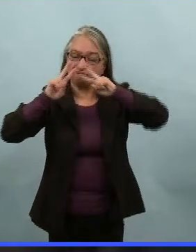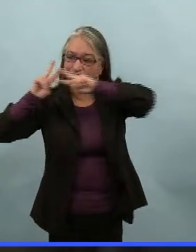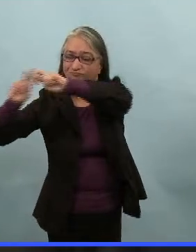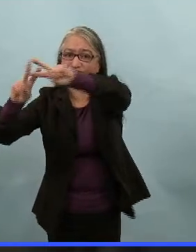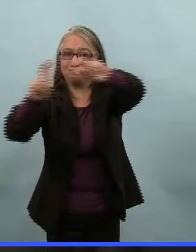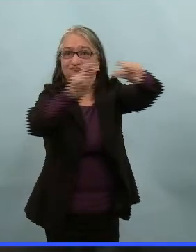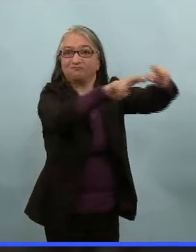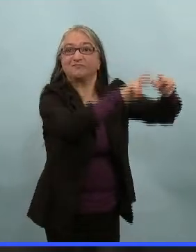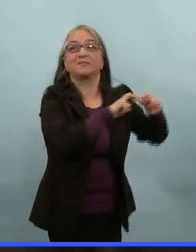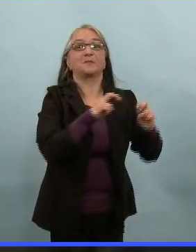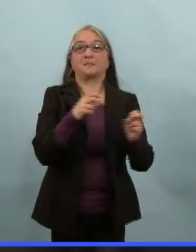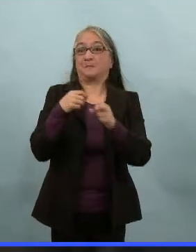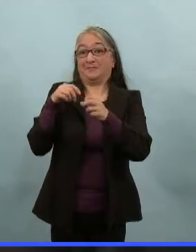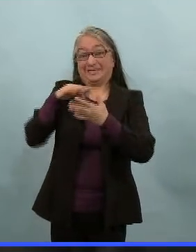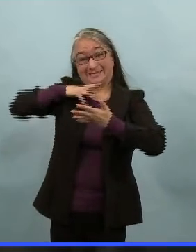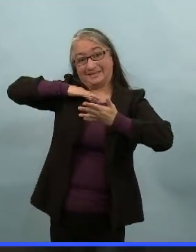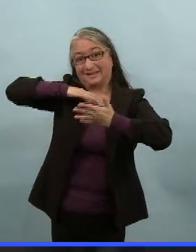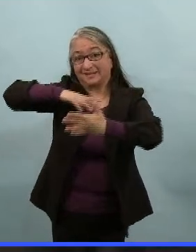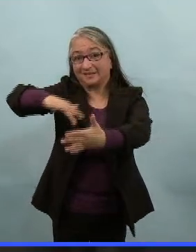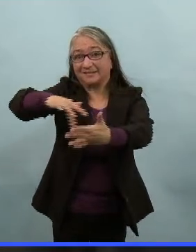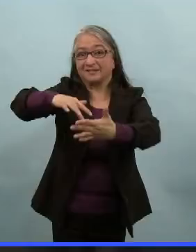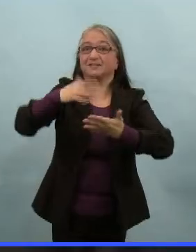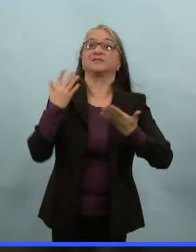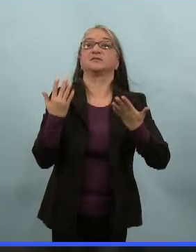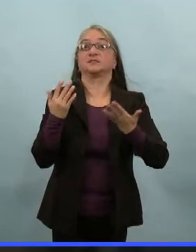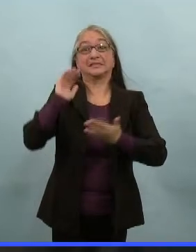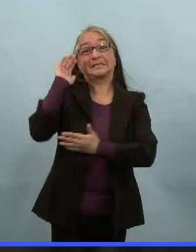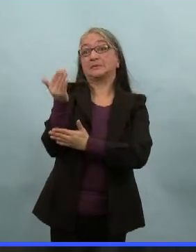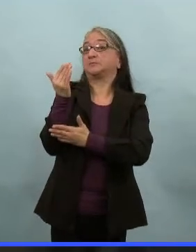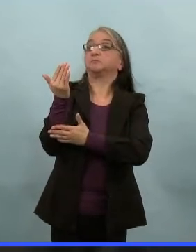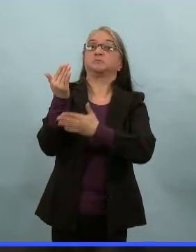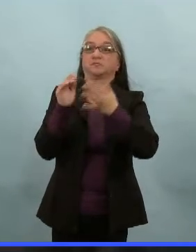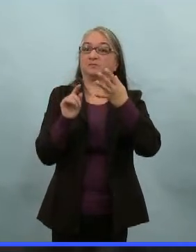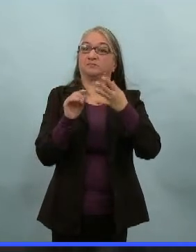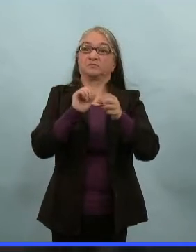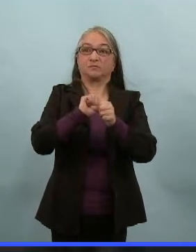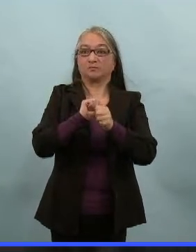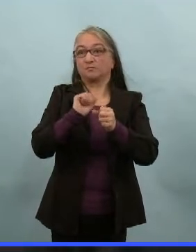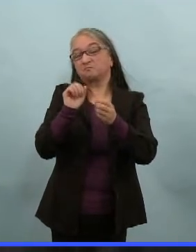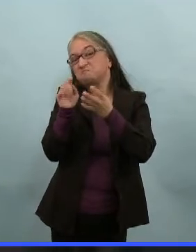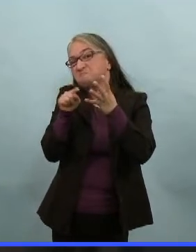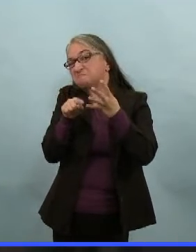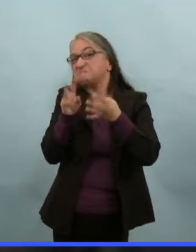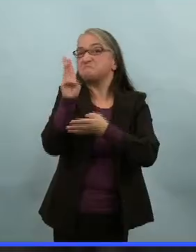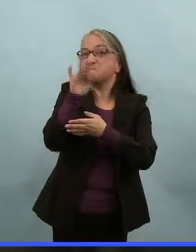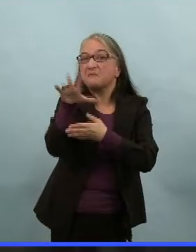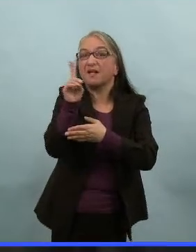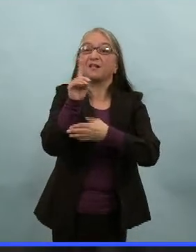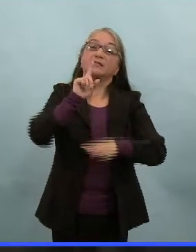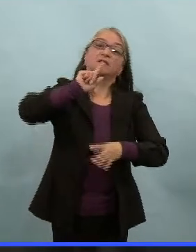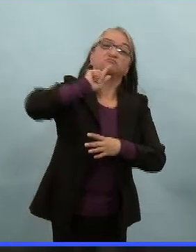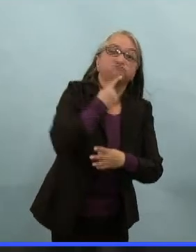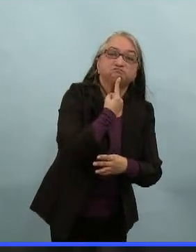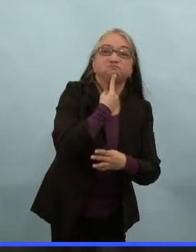shown decreased severity some studies have shown 50 some at 75 percent and some have shown not much